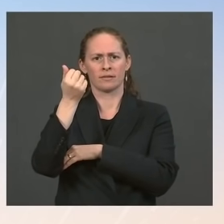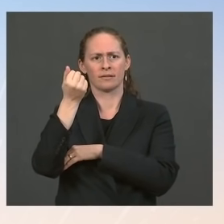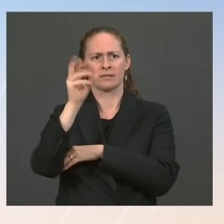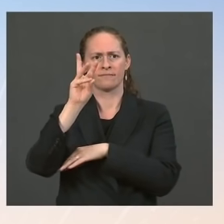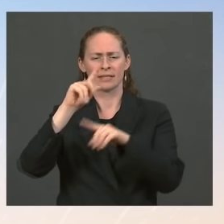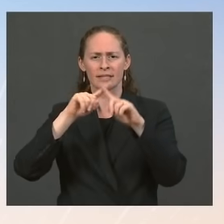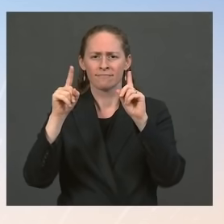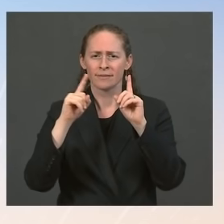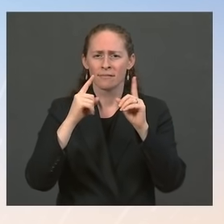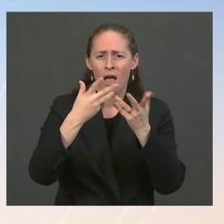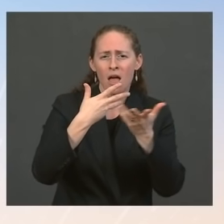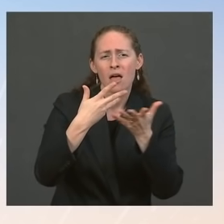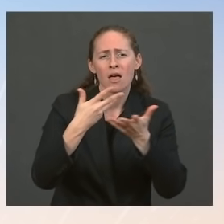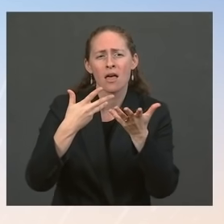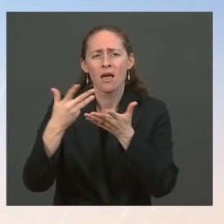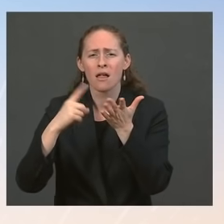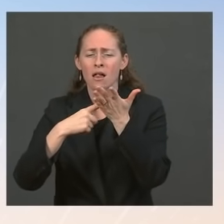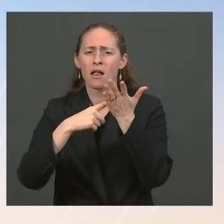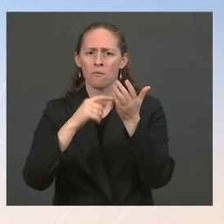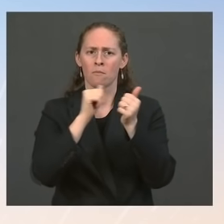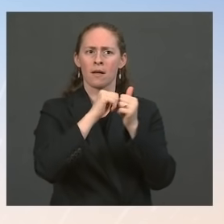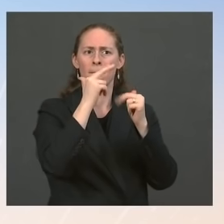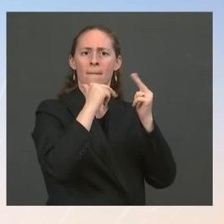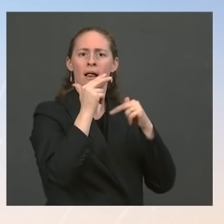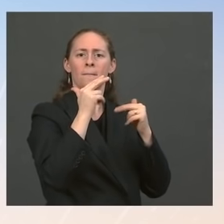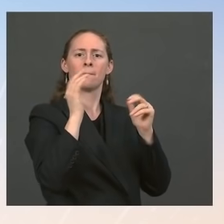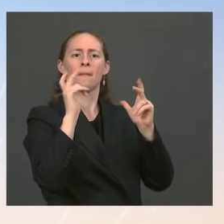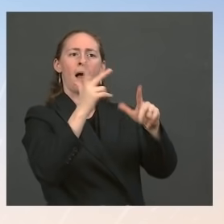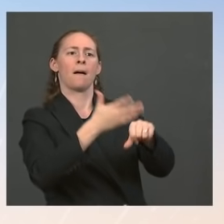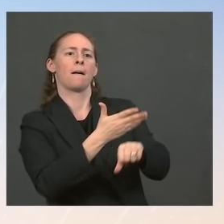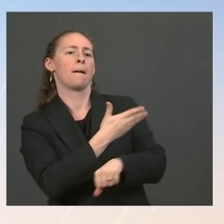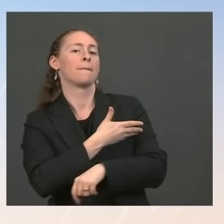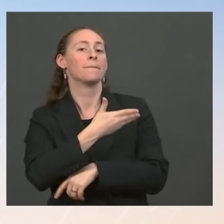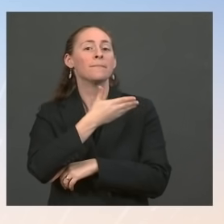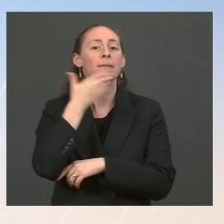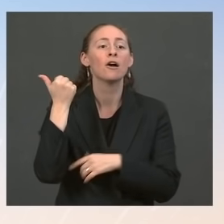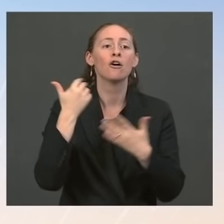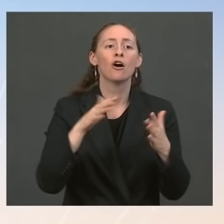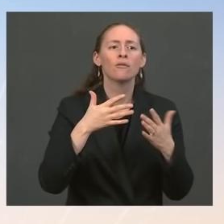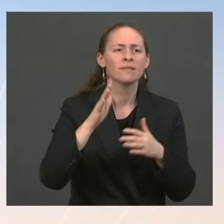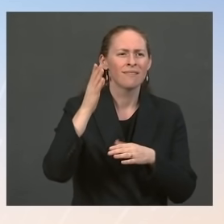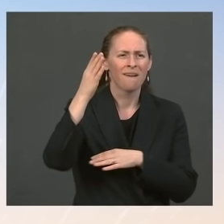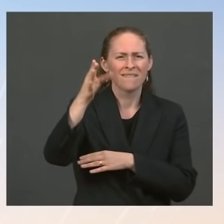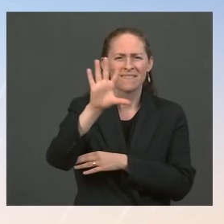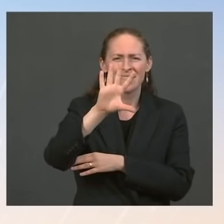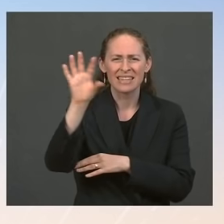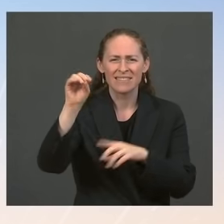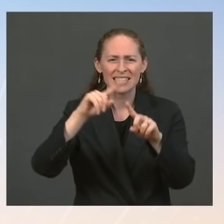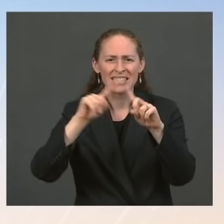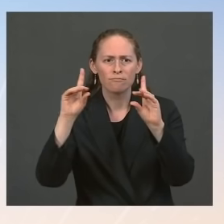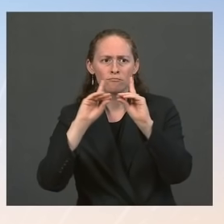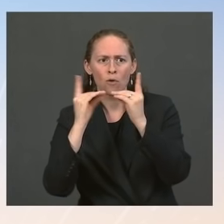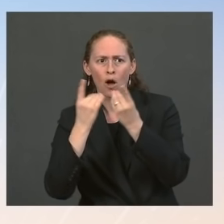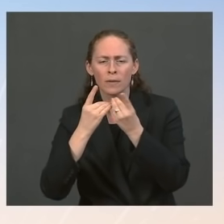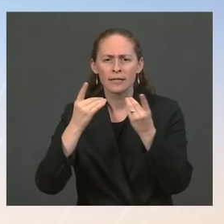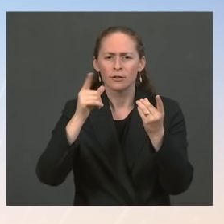over 50 with departments or -- so they could provide specific policy expertise. That's the level of detail and granularity